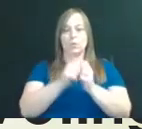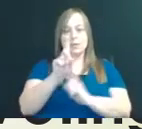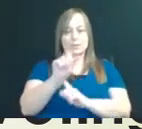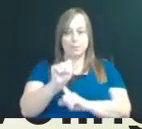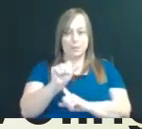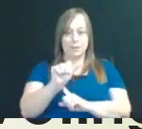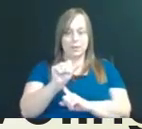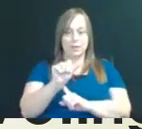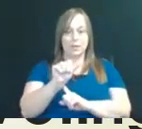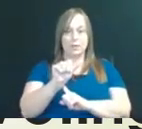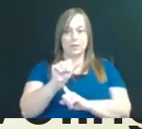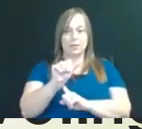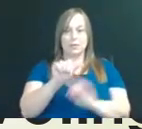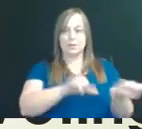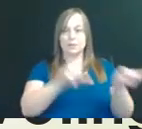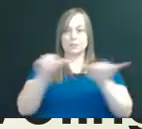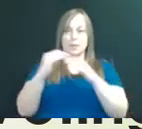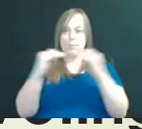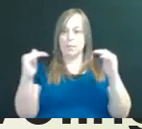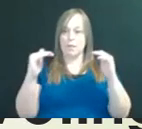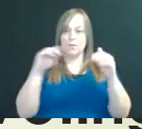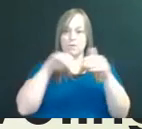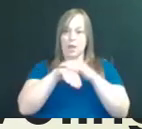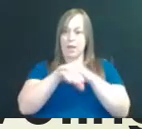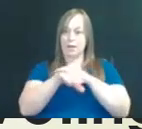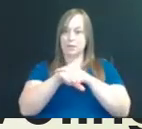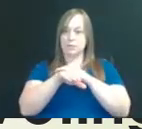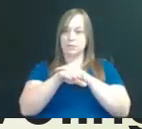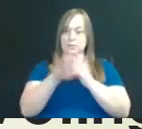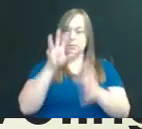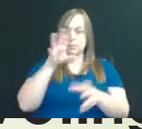to have the same level of access and participation,